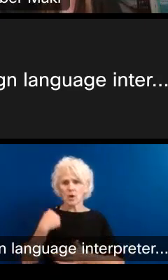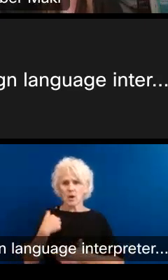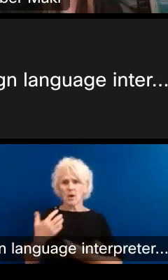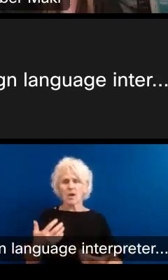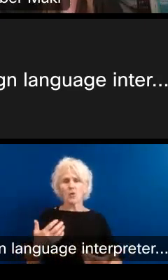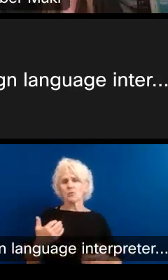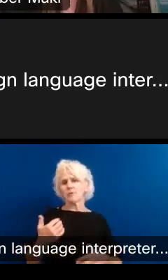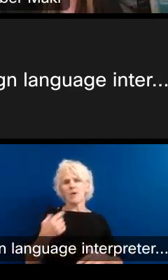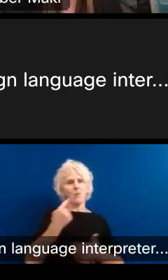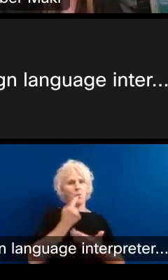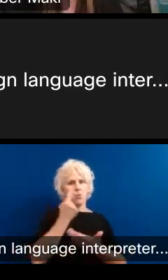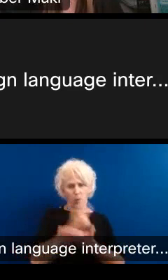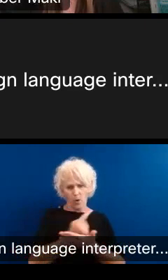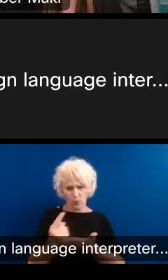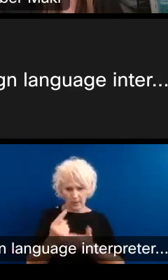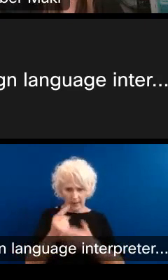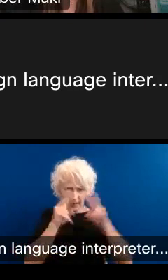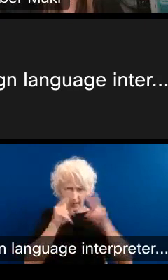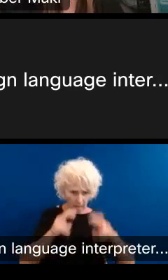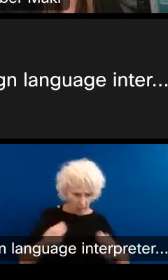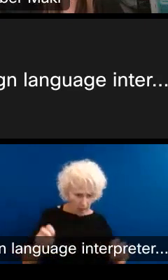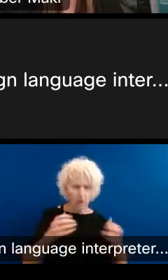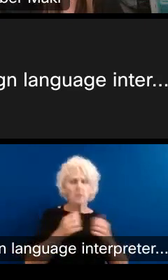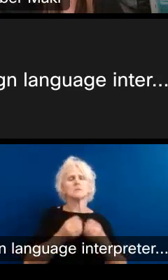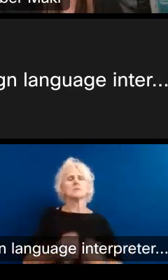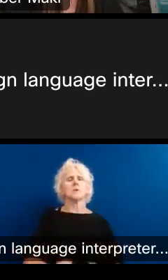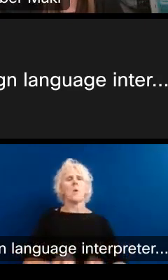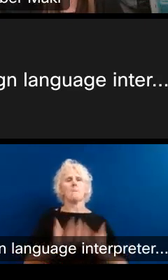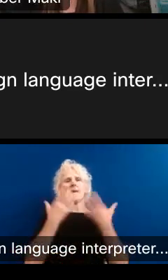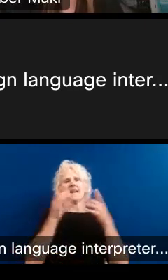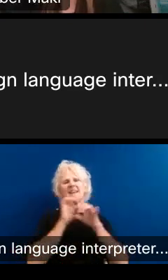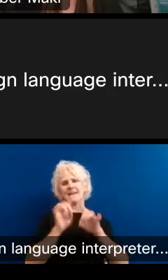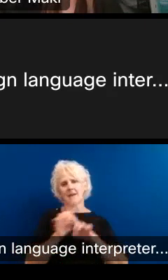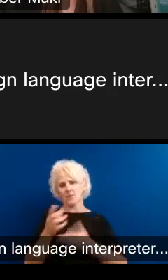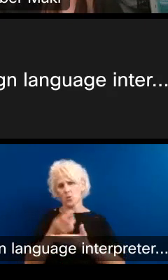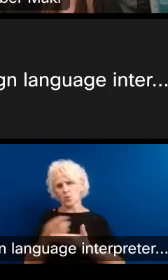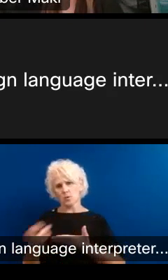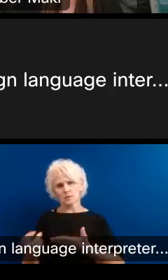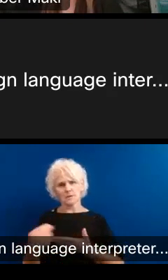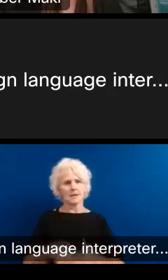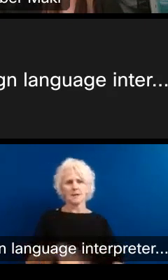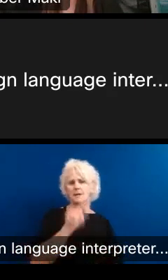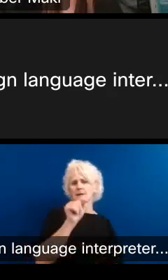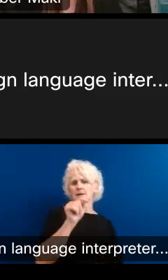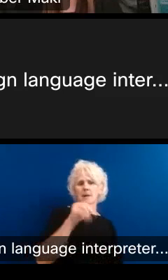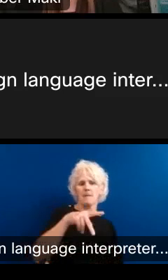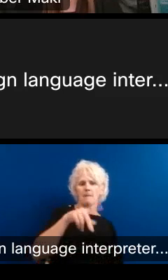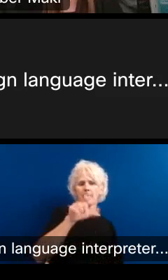digging around on here, there's so many resources. There's templates of examples of things and